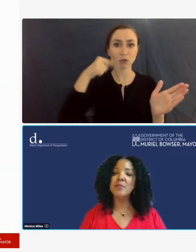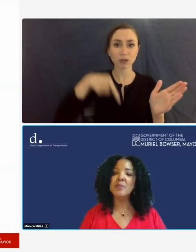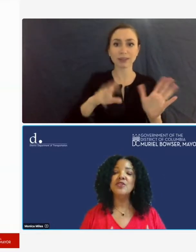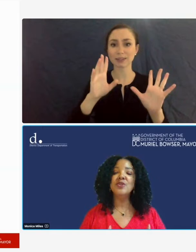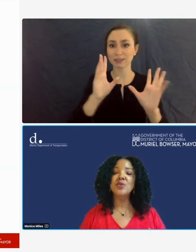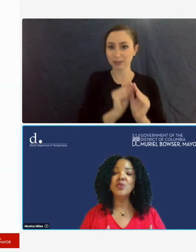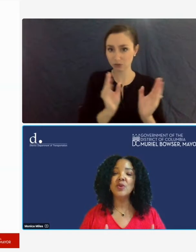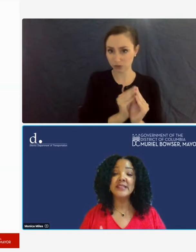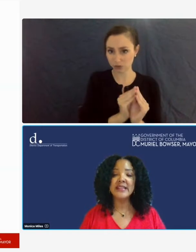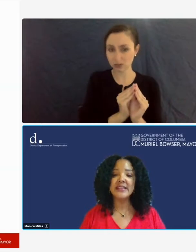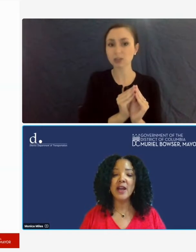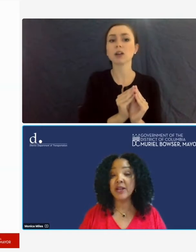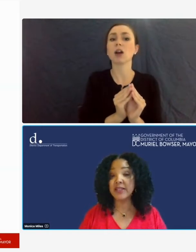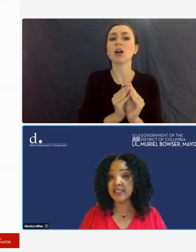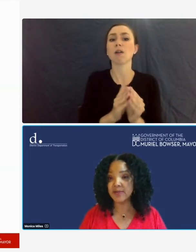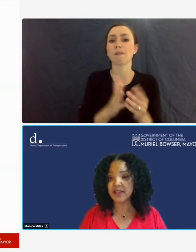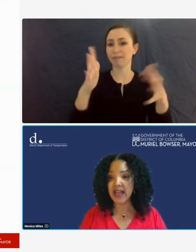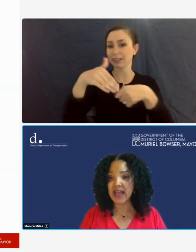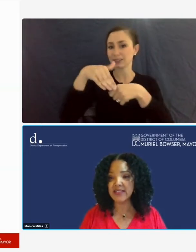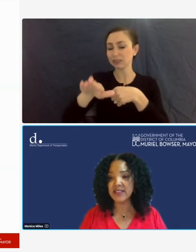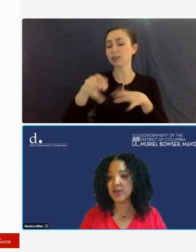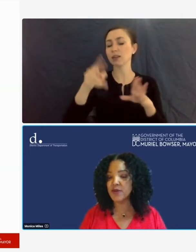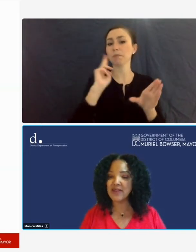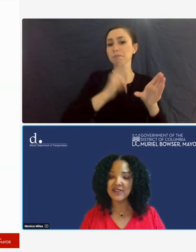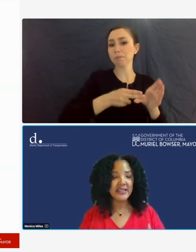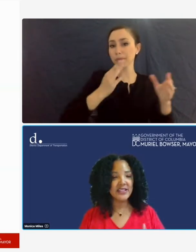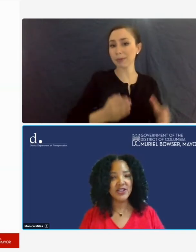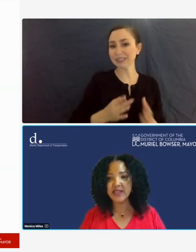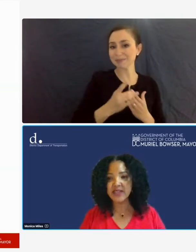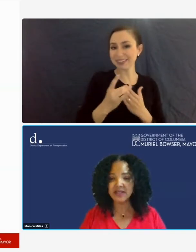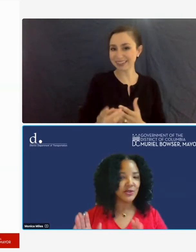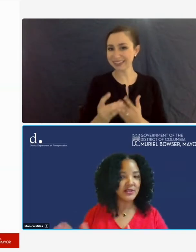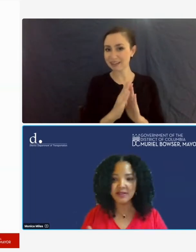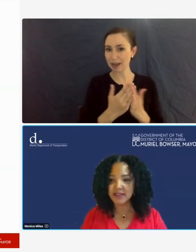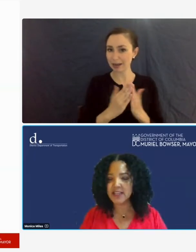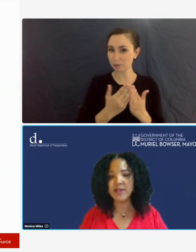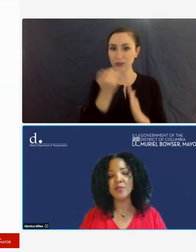then you were sent a participant guide so if you have a second screen you can keep it up on